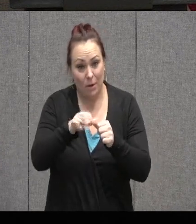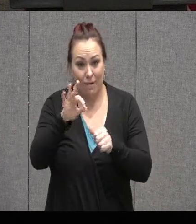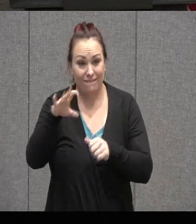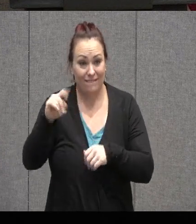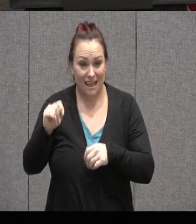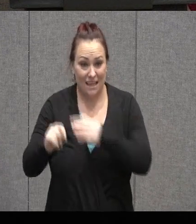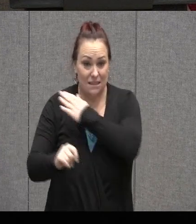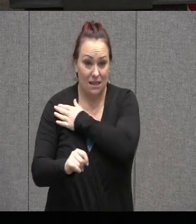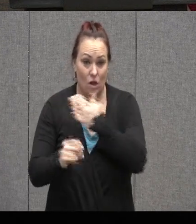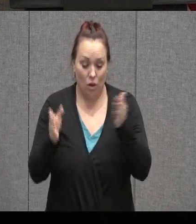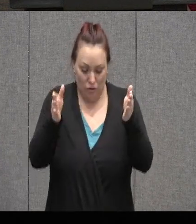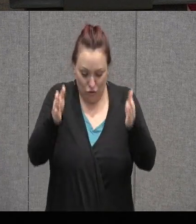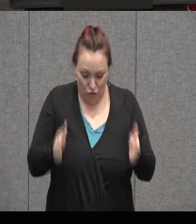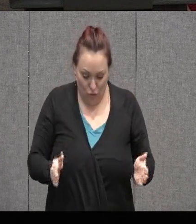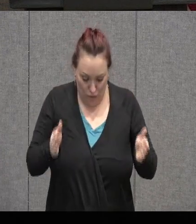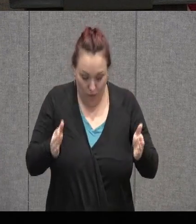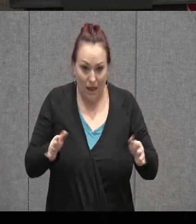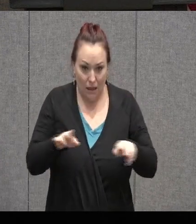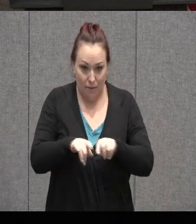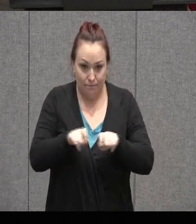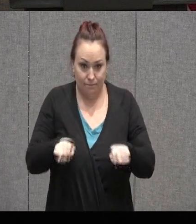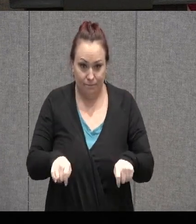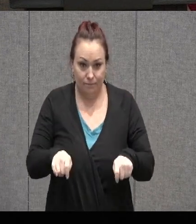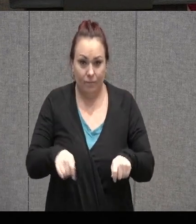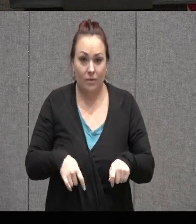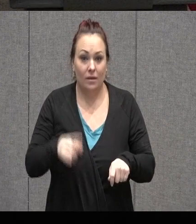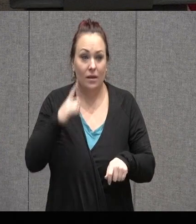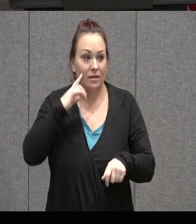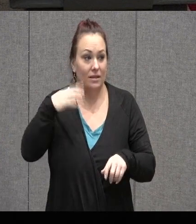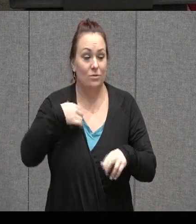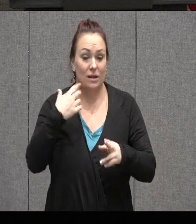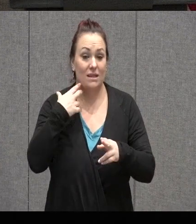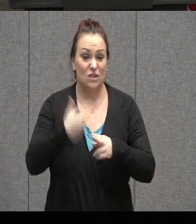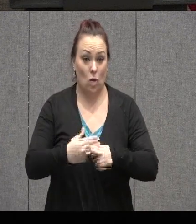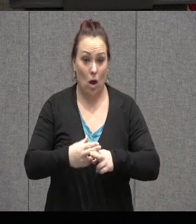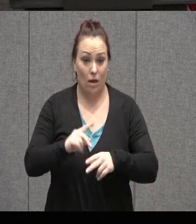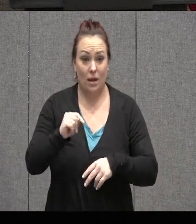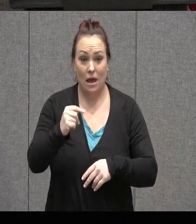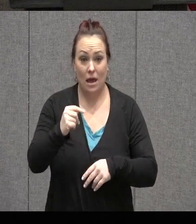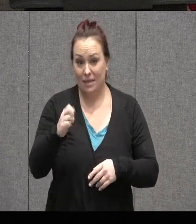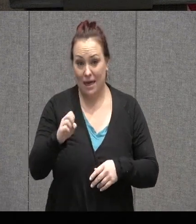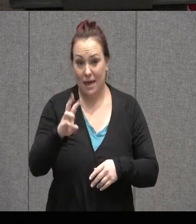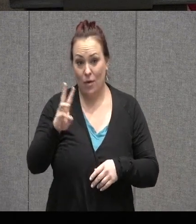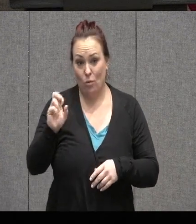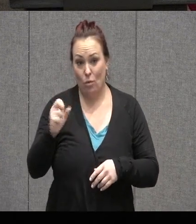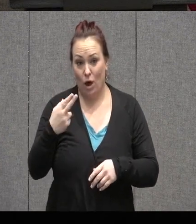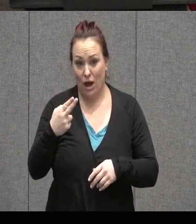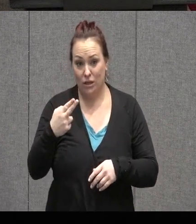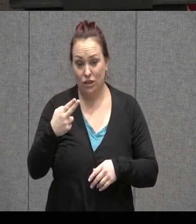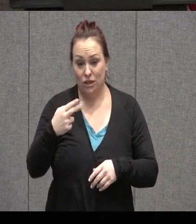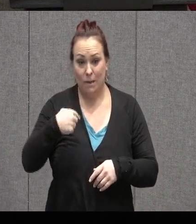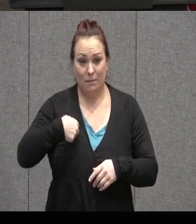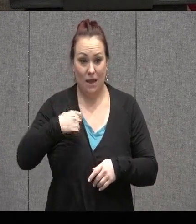This one is called the wash me off. So, we're gonna pretend that we're outside at the beach